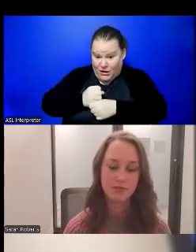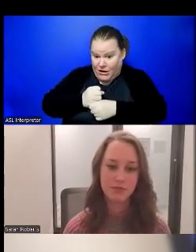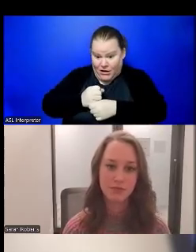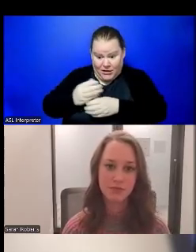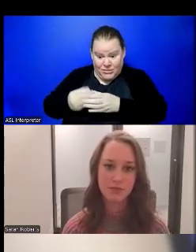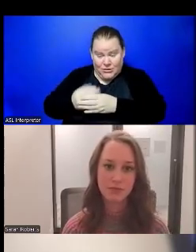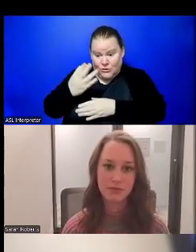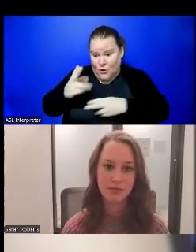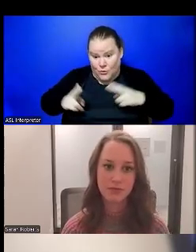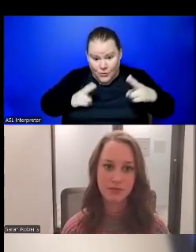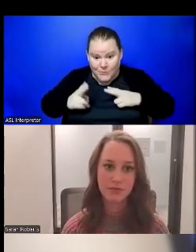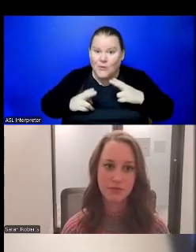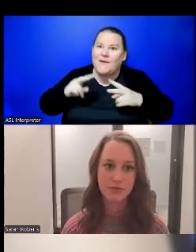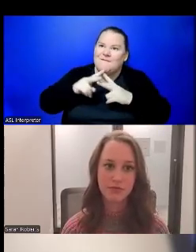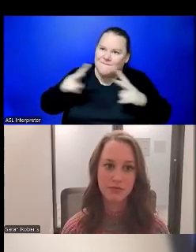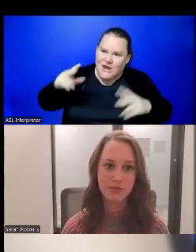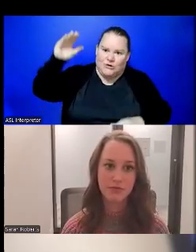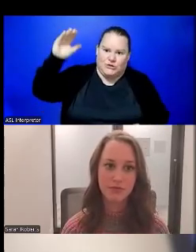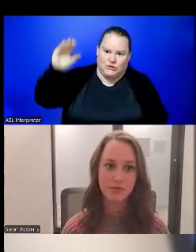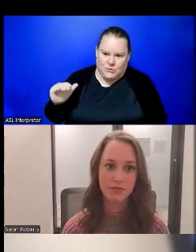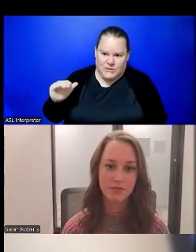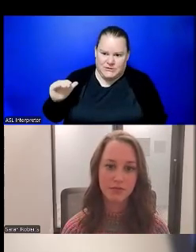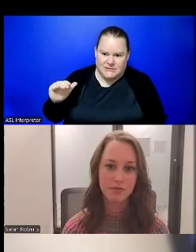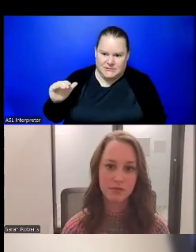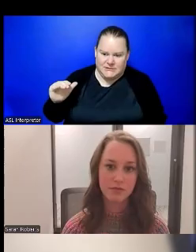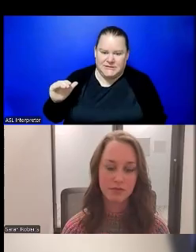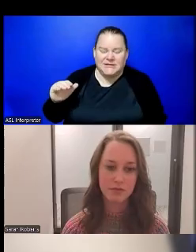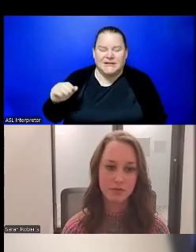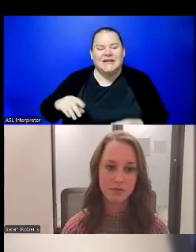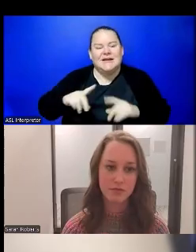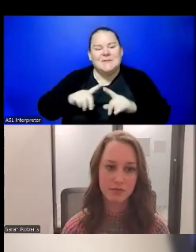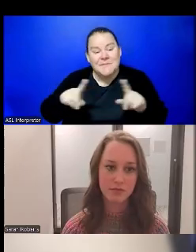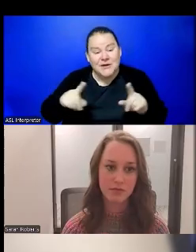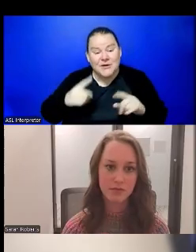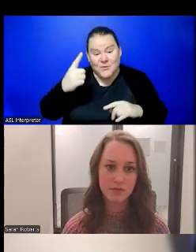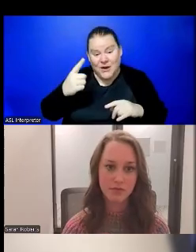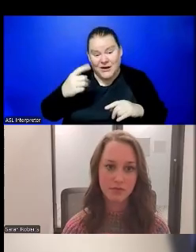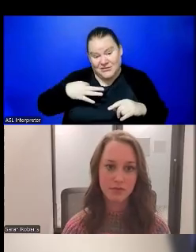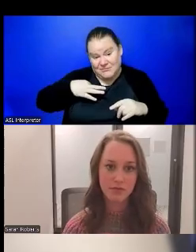short. But really, the big benefit of growth hormone is the